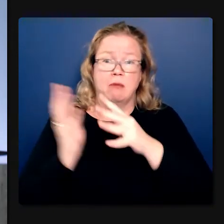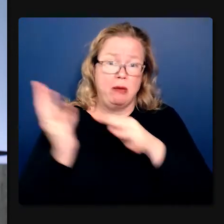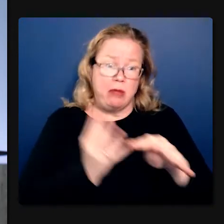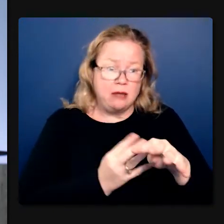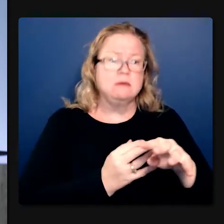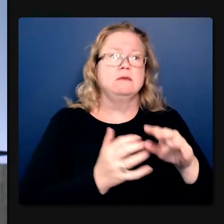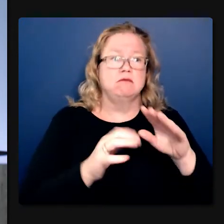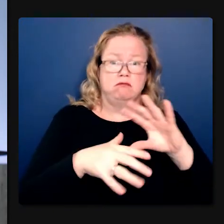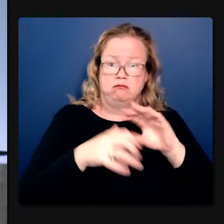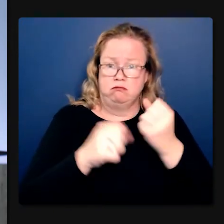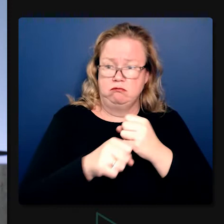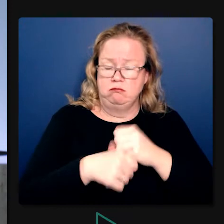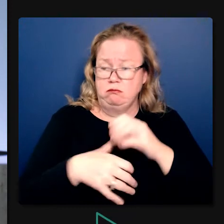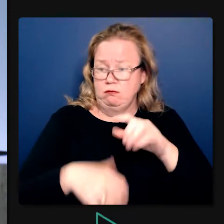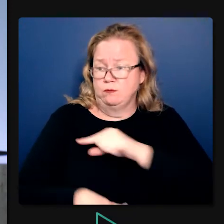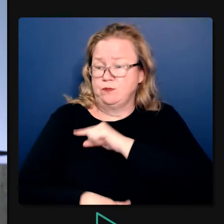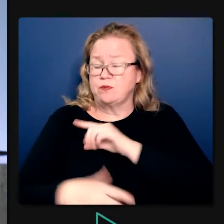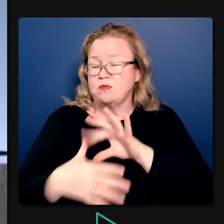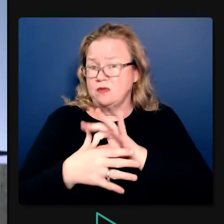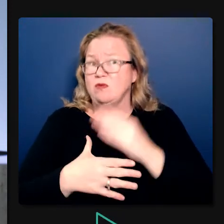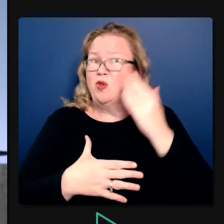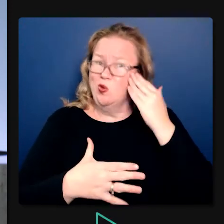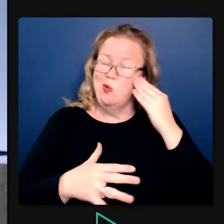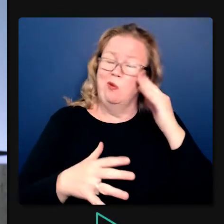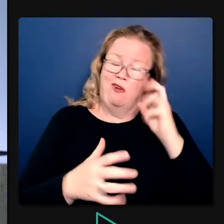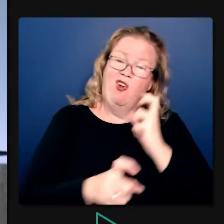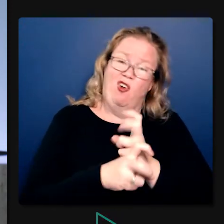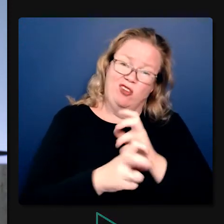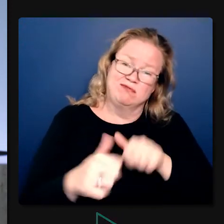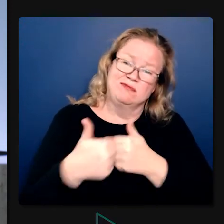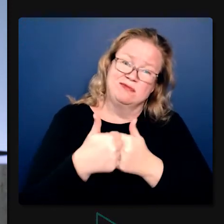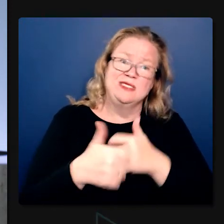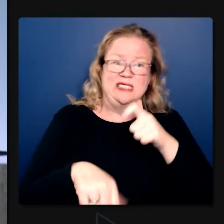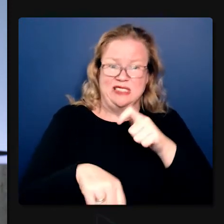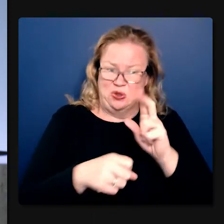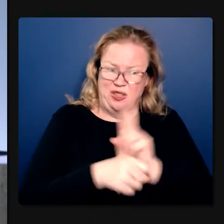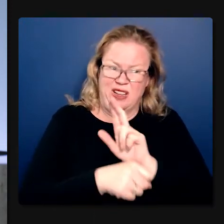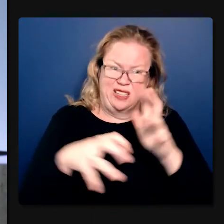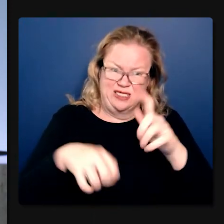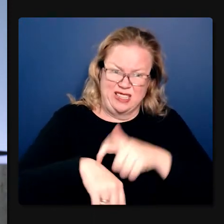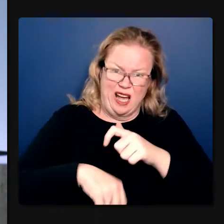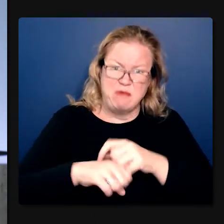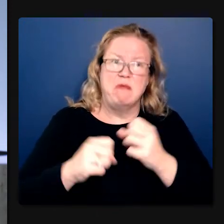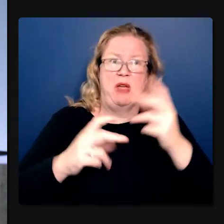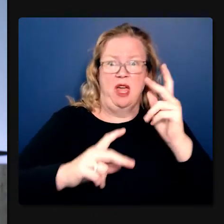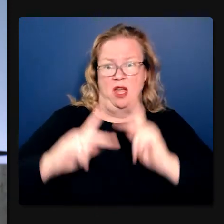Creating quality content, as I'm sure you know, is very difficult, time-consuming, and takes a lot of people.